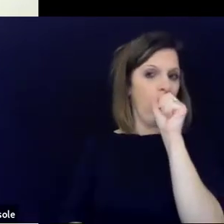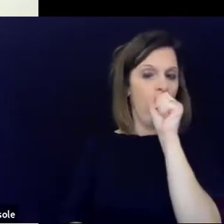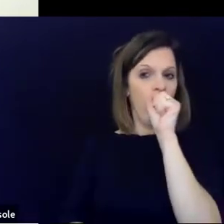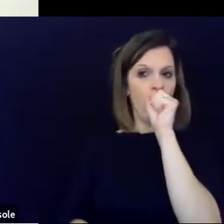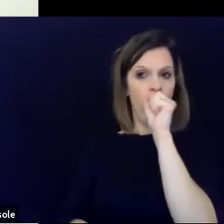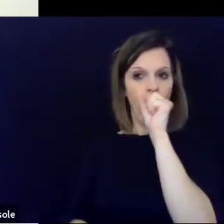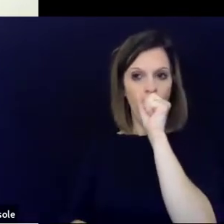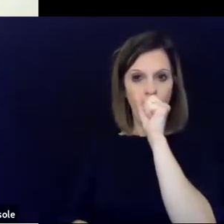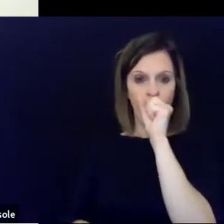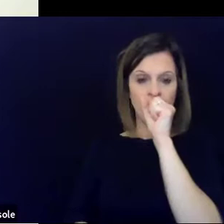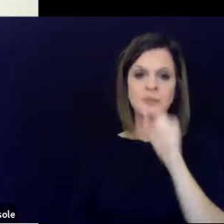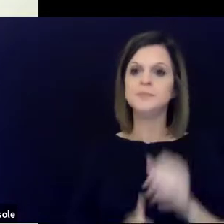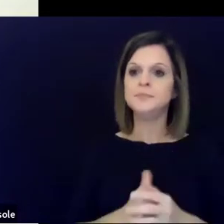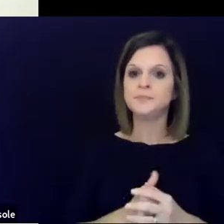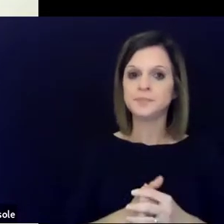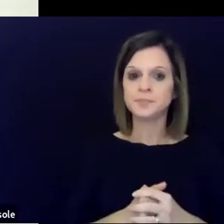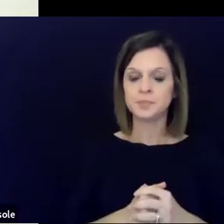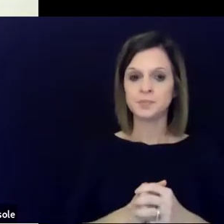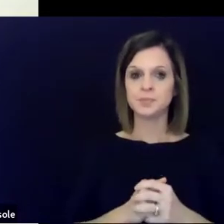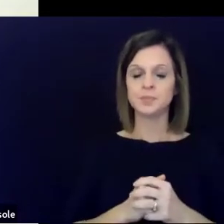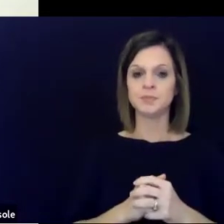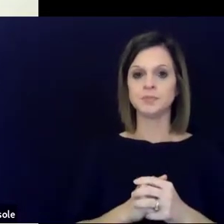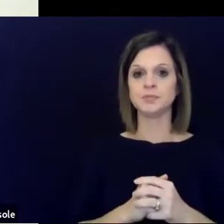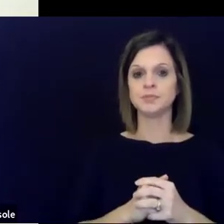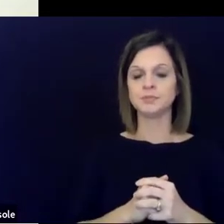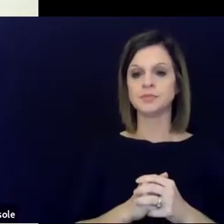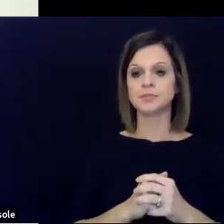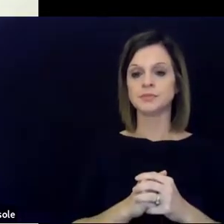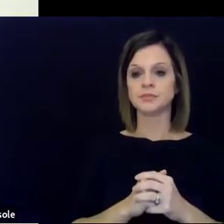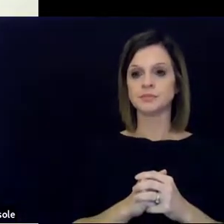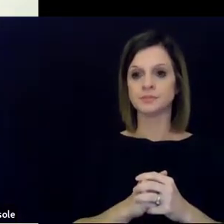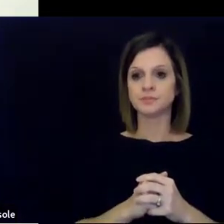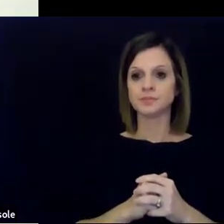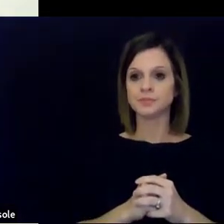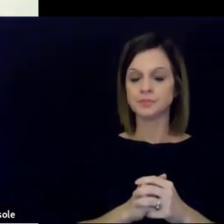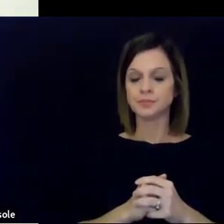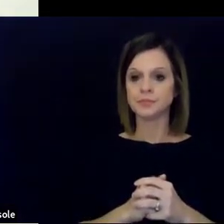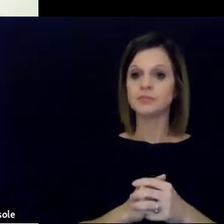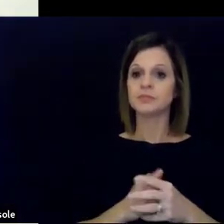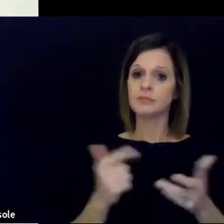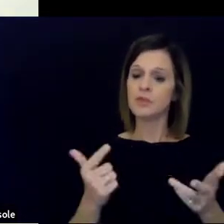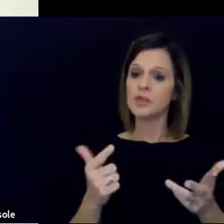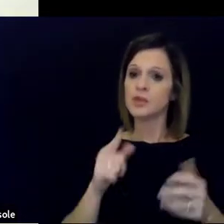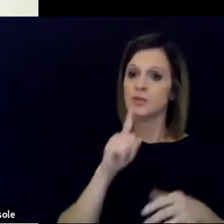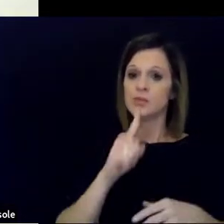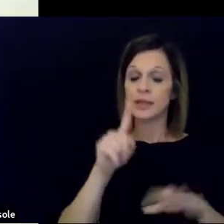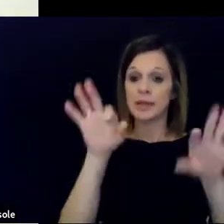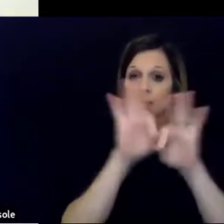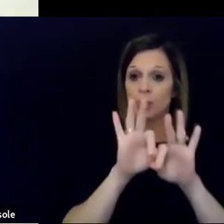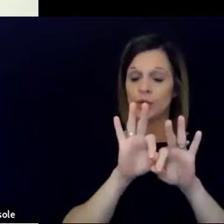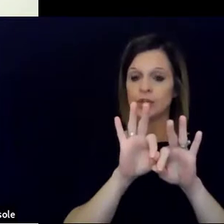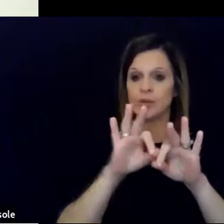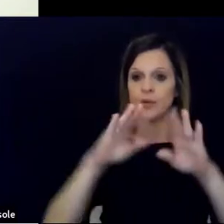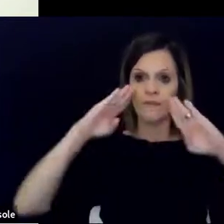or the date I'm hoping to have this weekend. I need to get my thinking focused on what I need to learn.